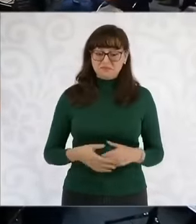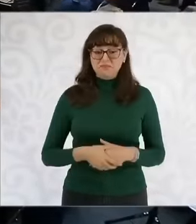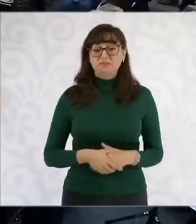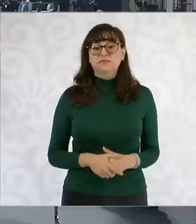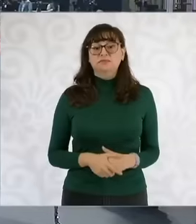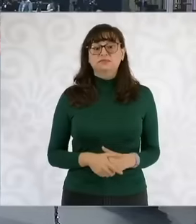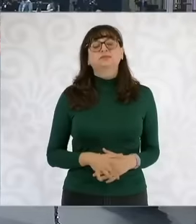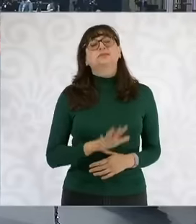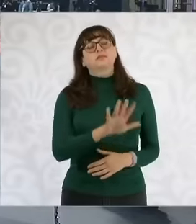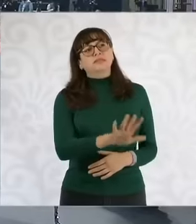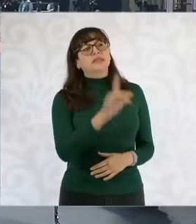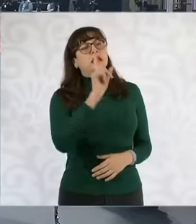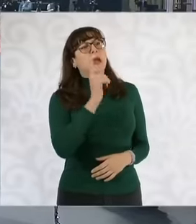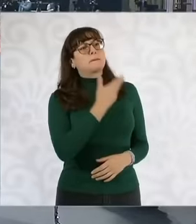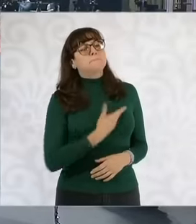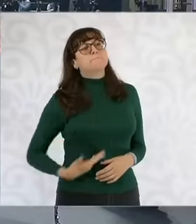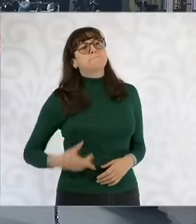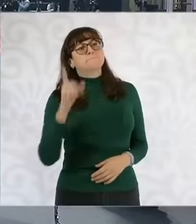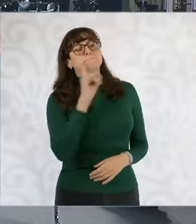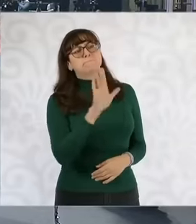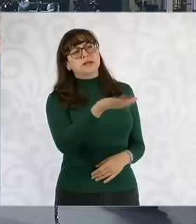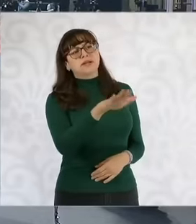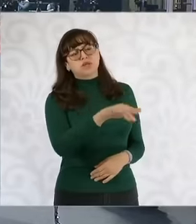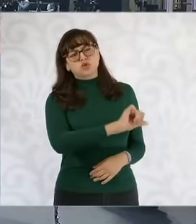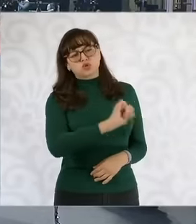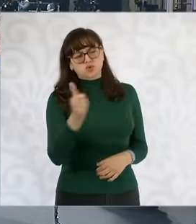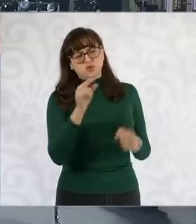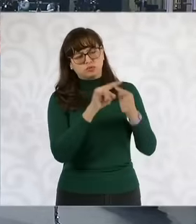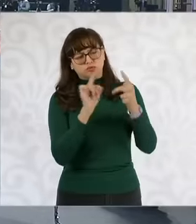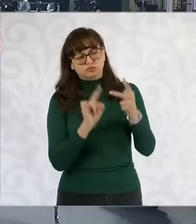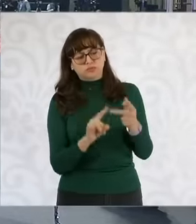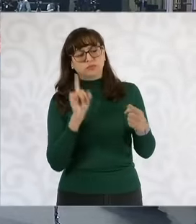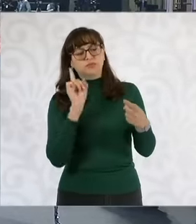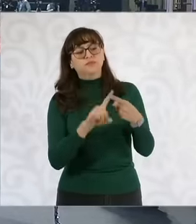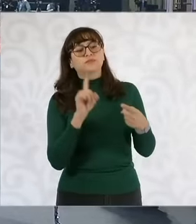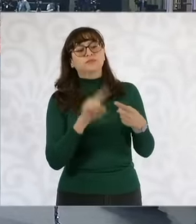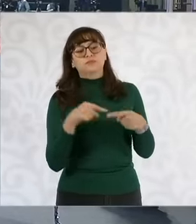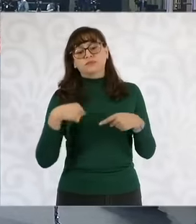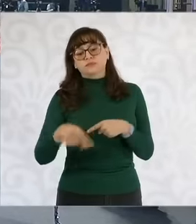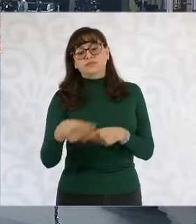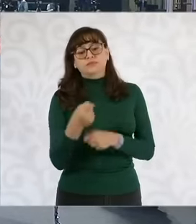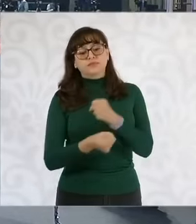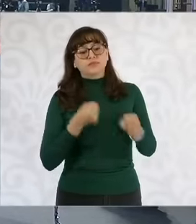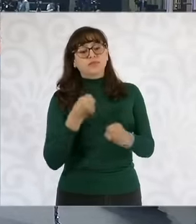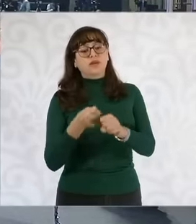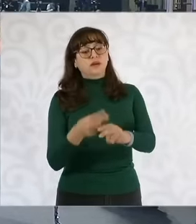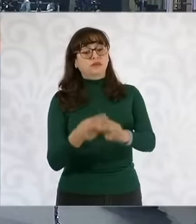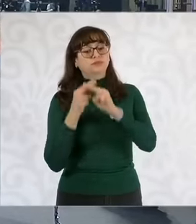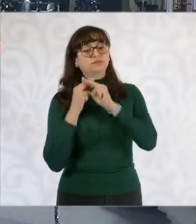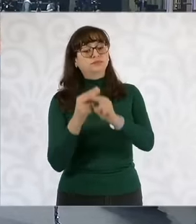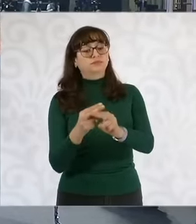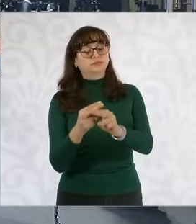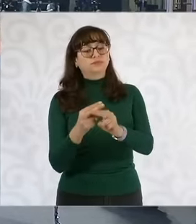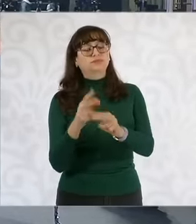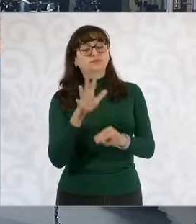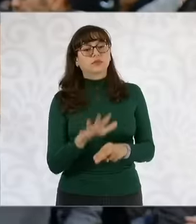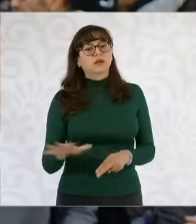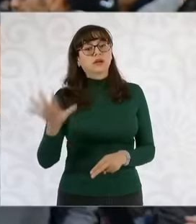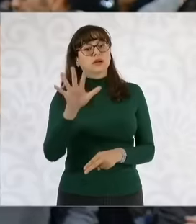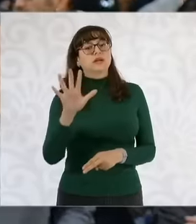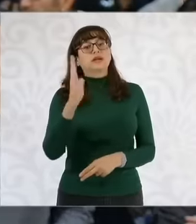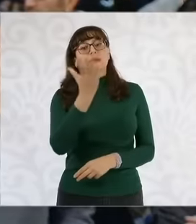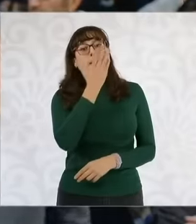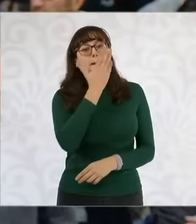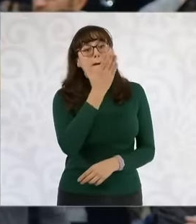this year marks 200 years of the formation of the great western state of Sinaloa Sonora, part of